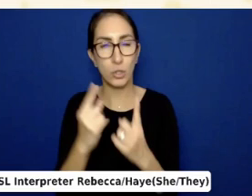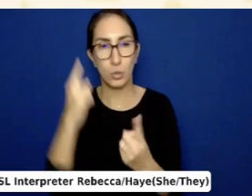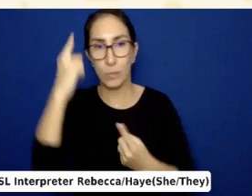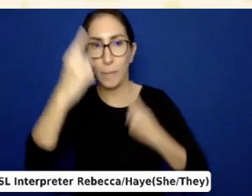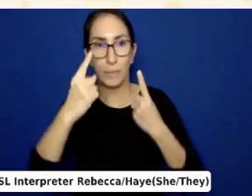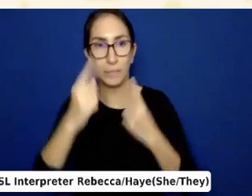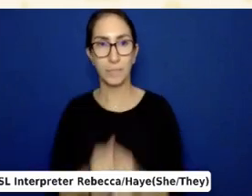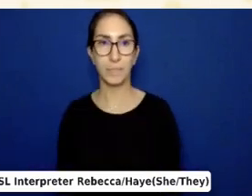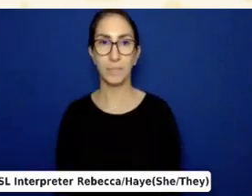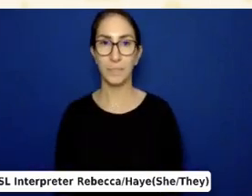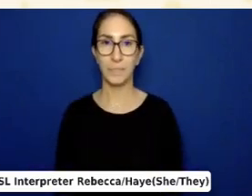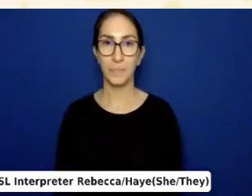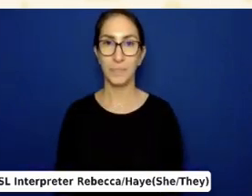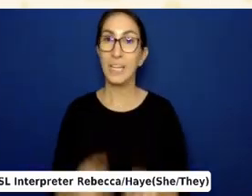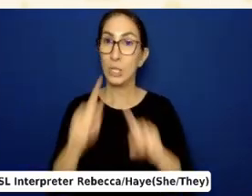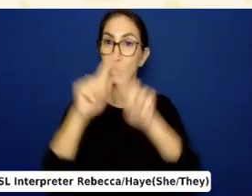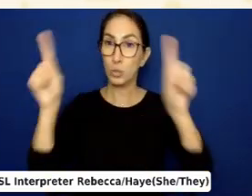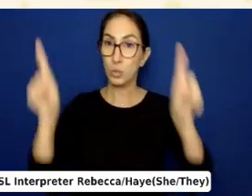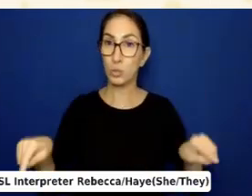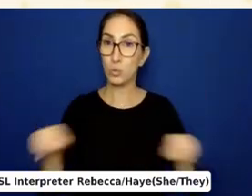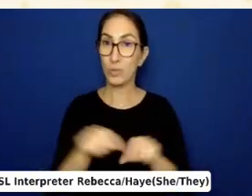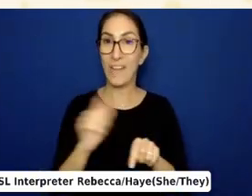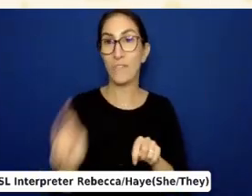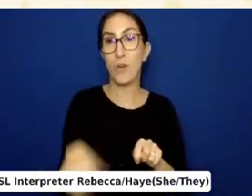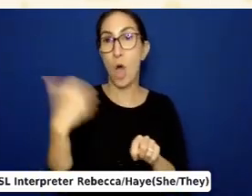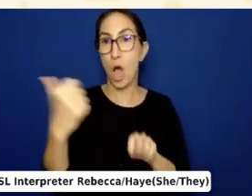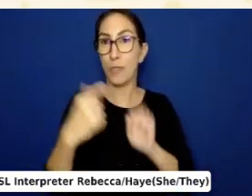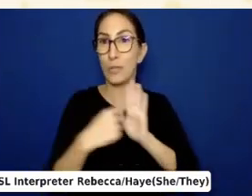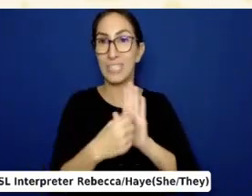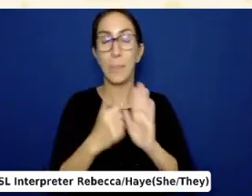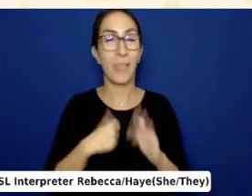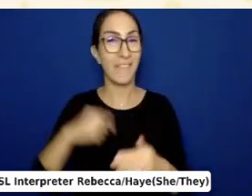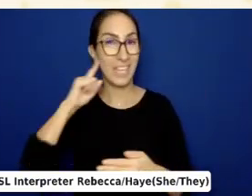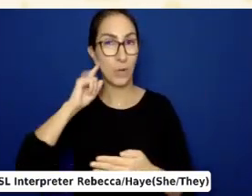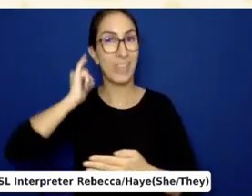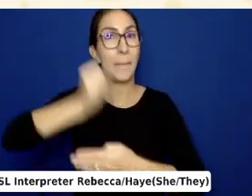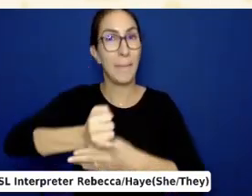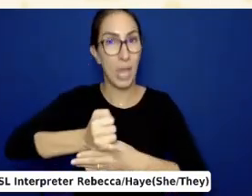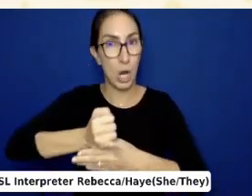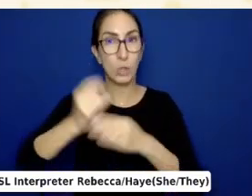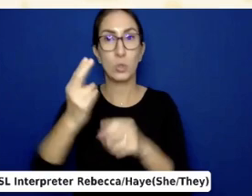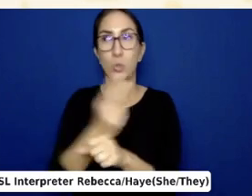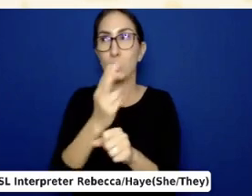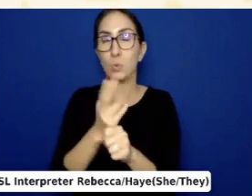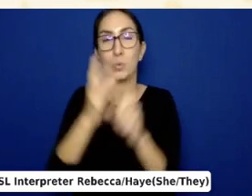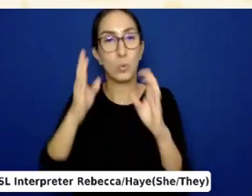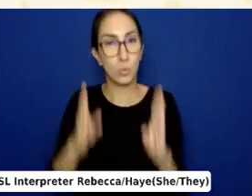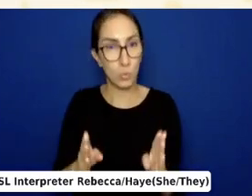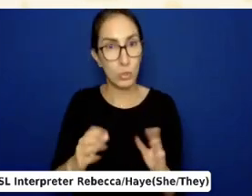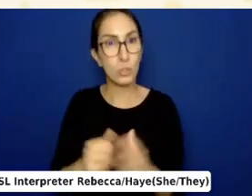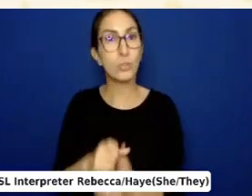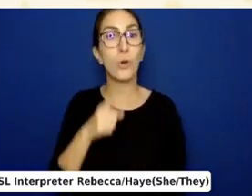On the screen, you have an example of a hearing impaired user, where you can find many things.